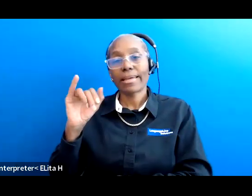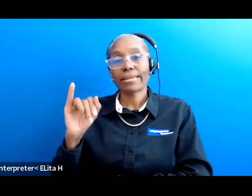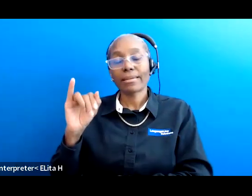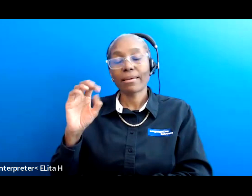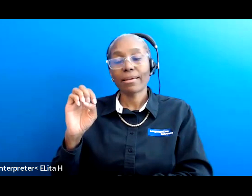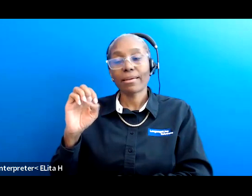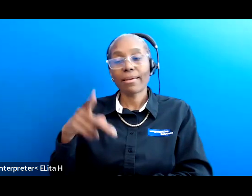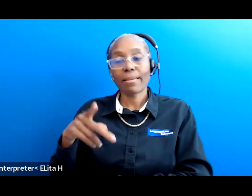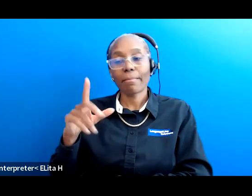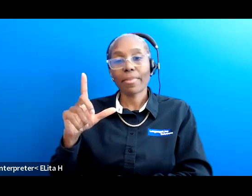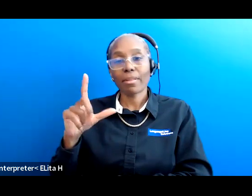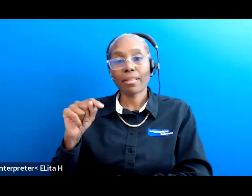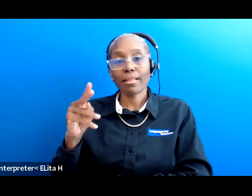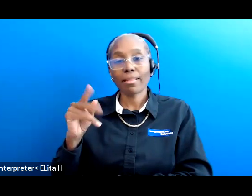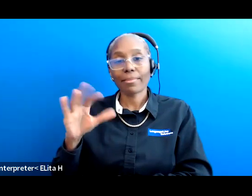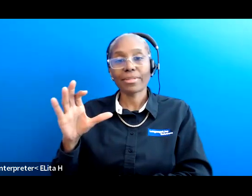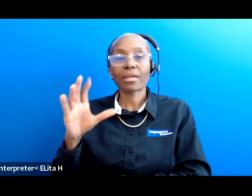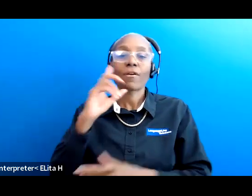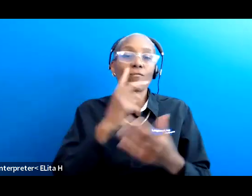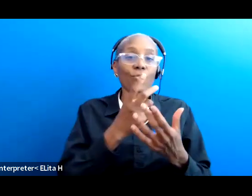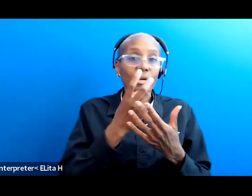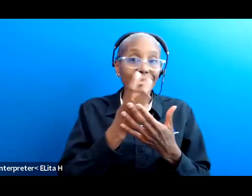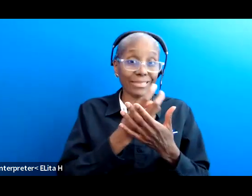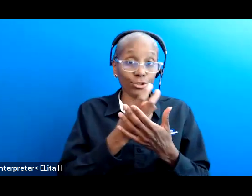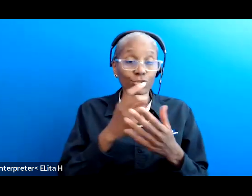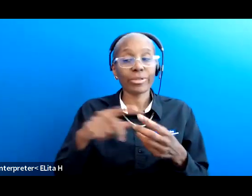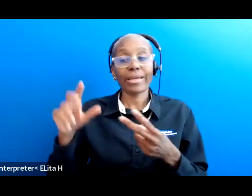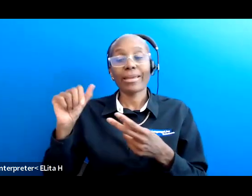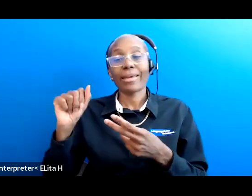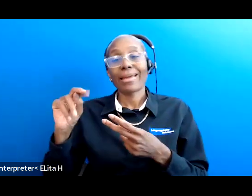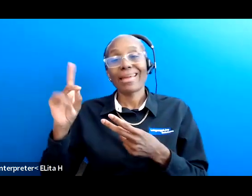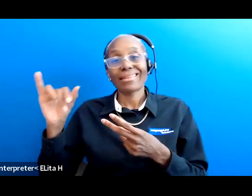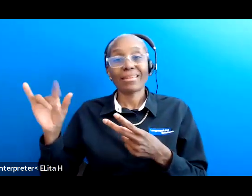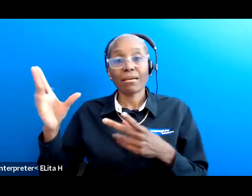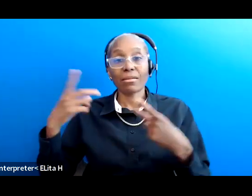medications, and anti-depressants, medications for depression,